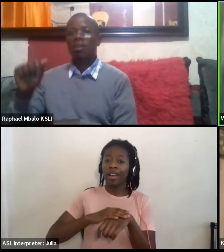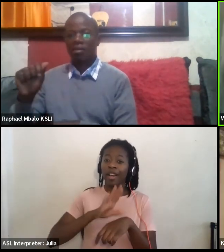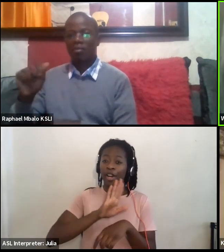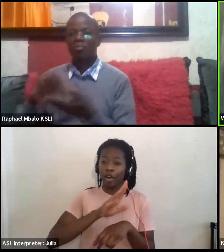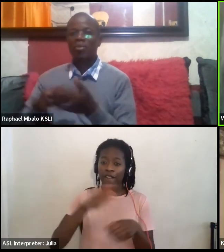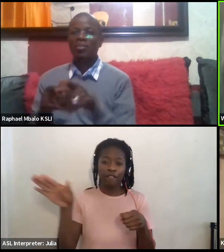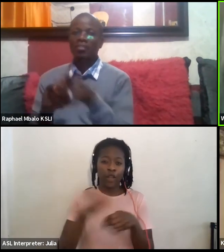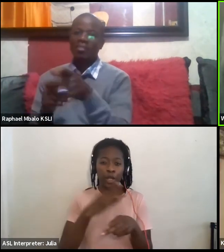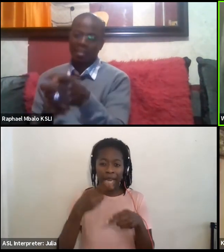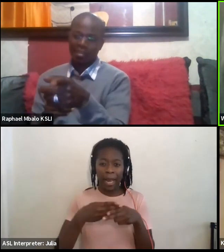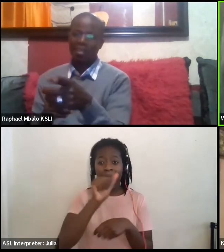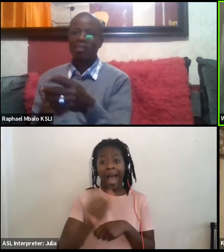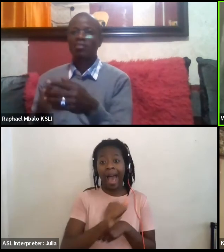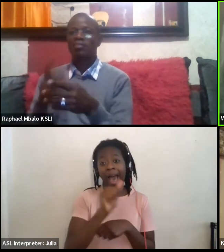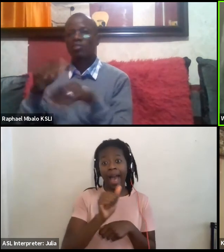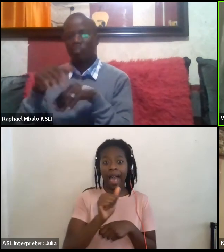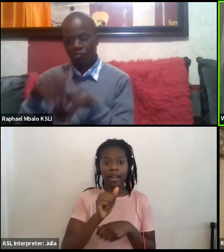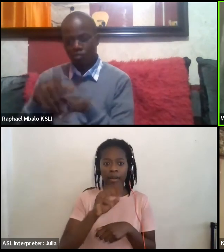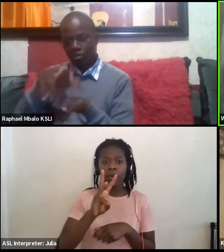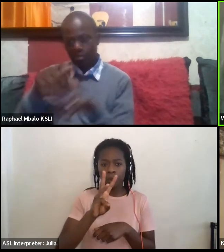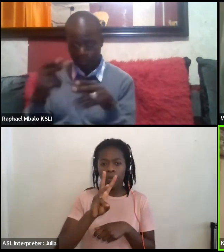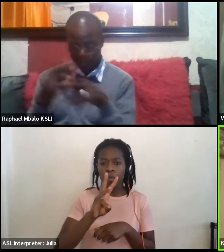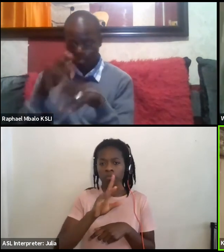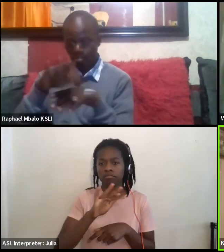Yeah, so Wanjiku Mwawuganga. There we go.